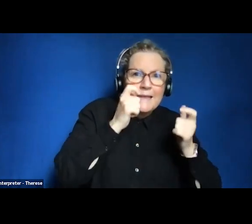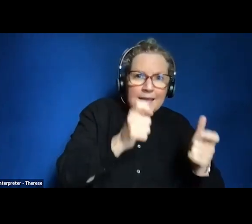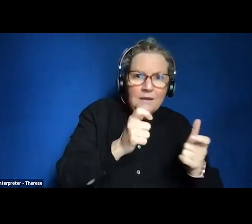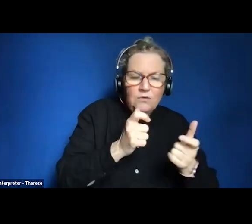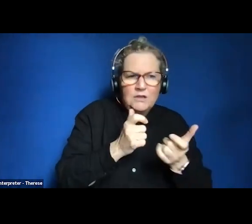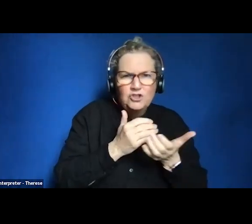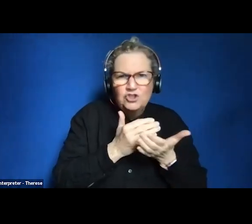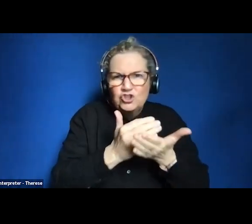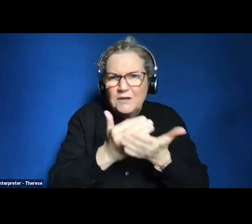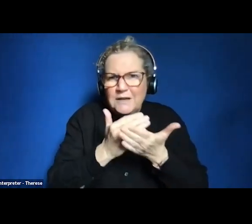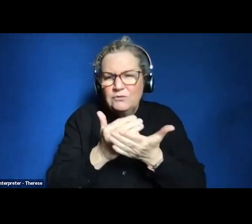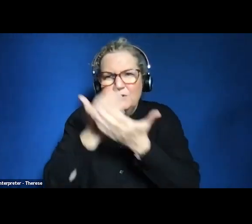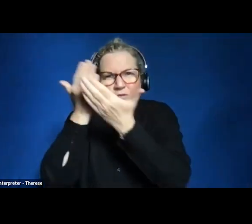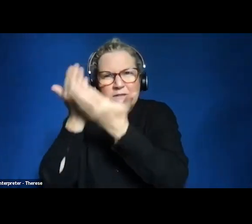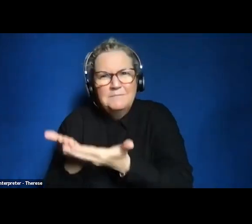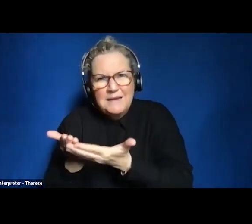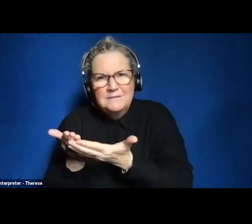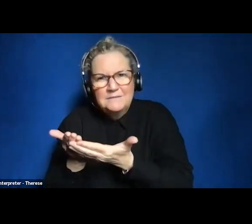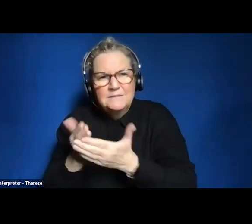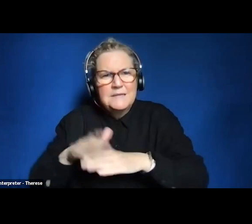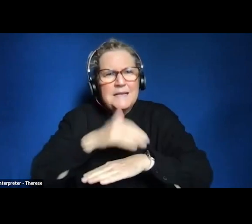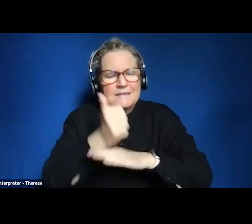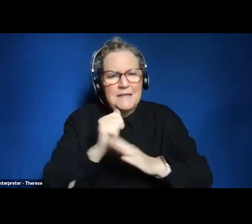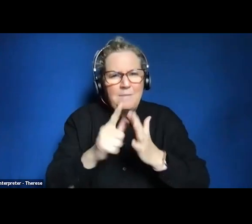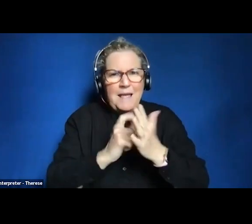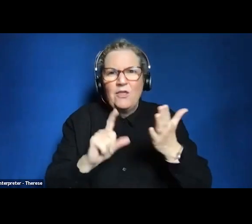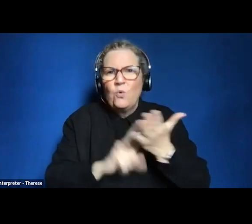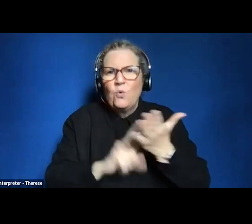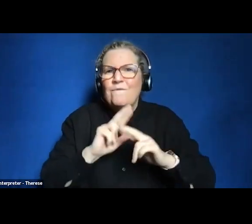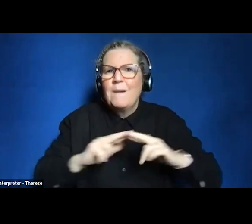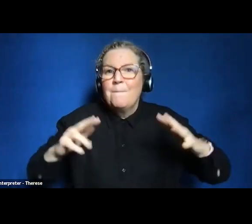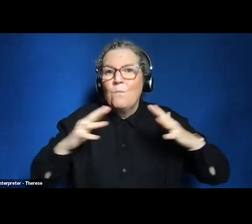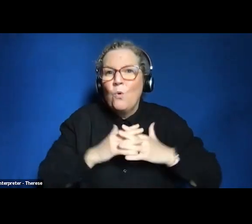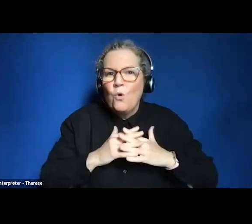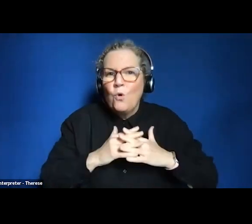that set the ethical framework for this data asset moving forward.